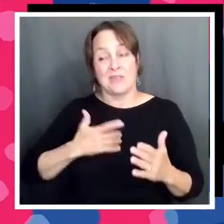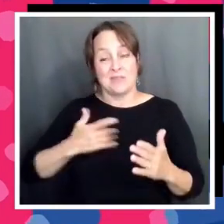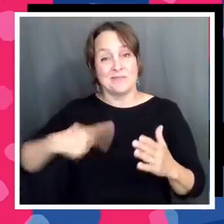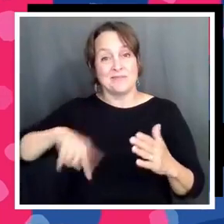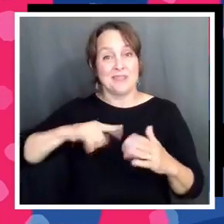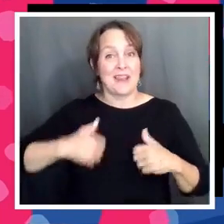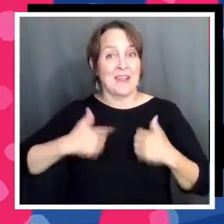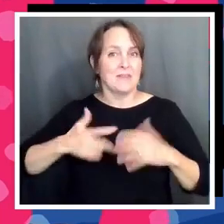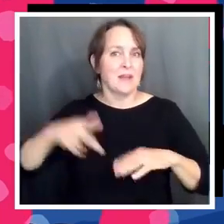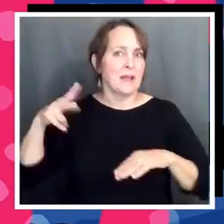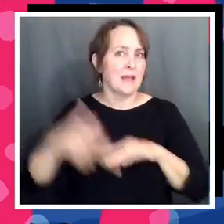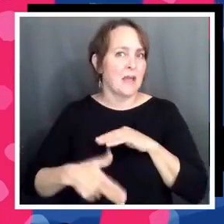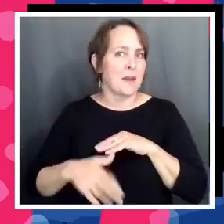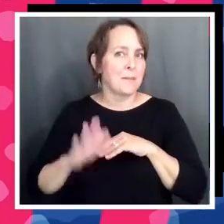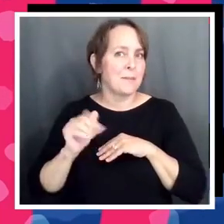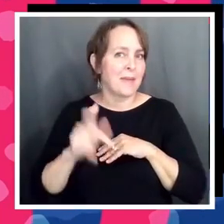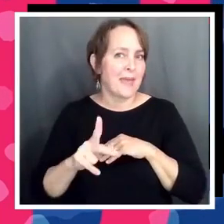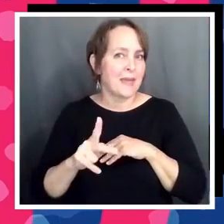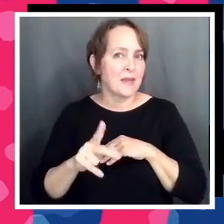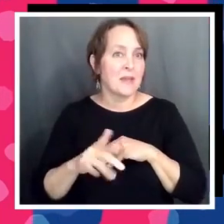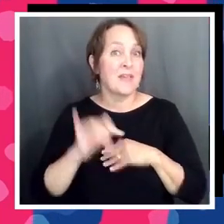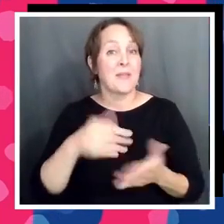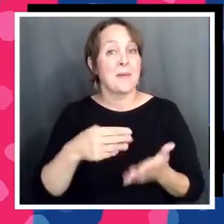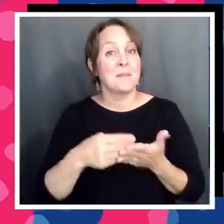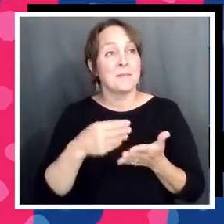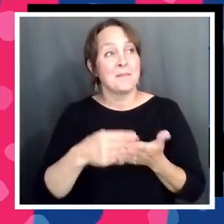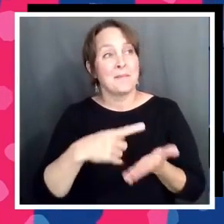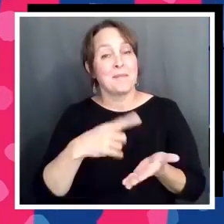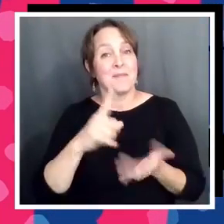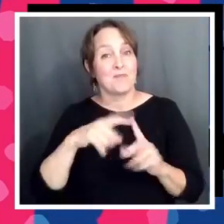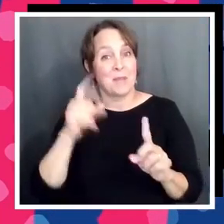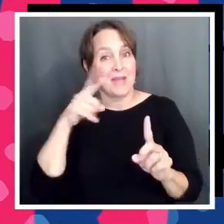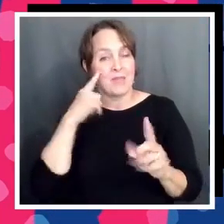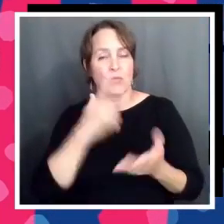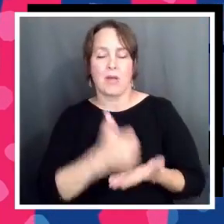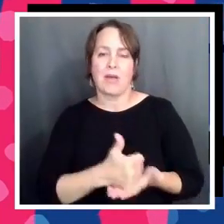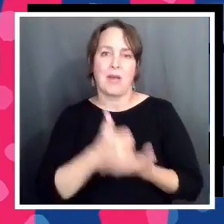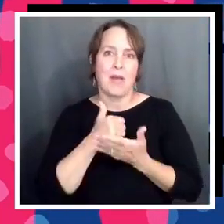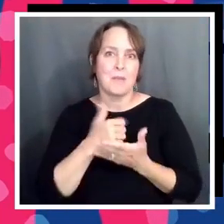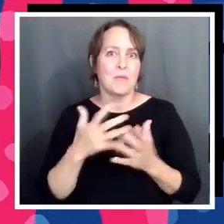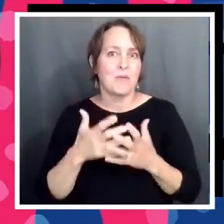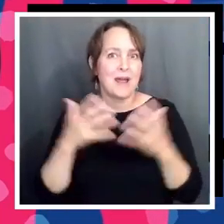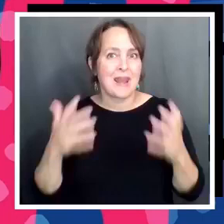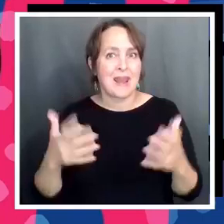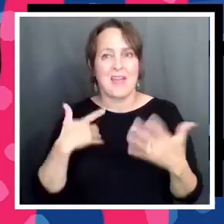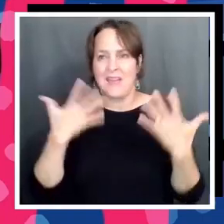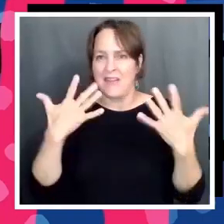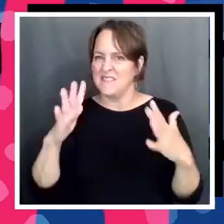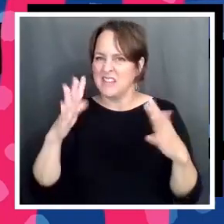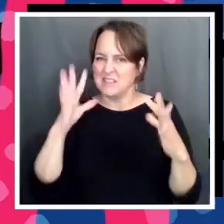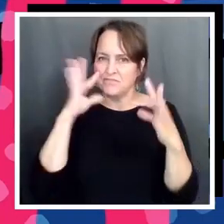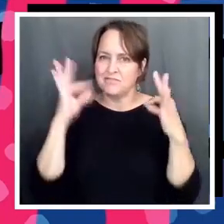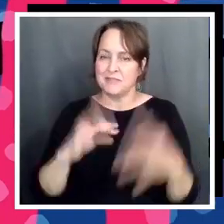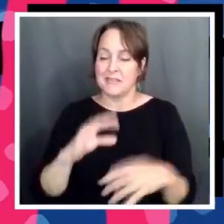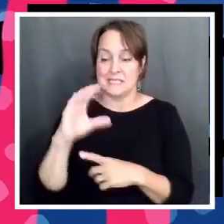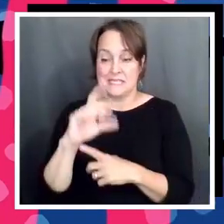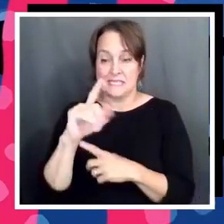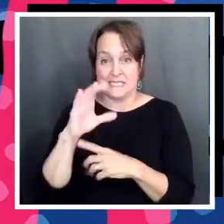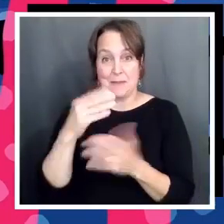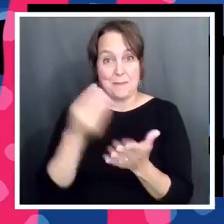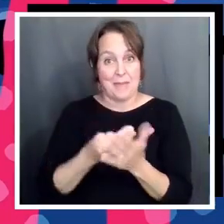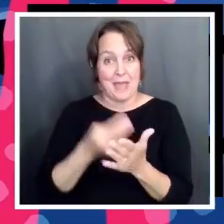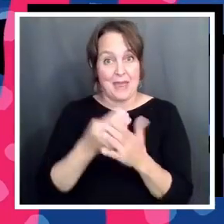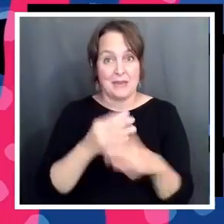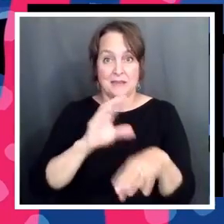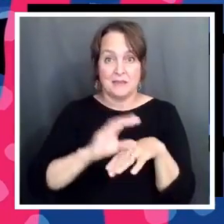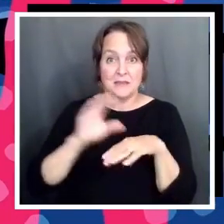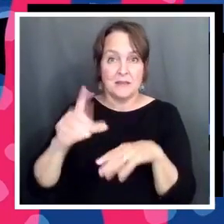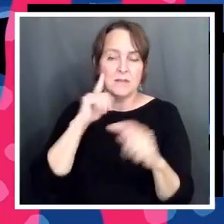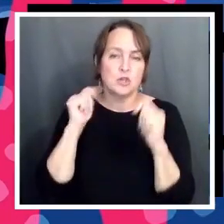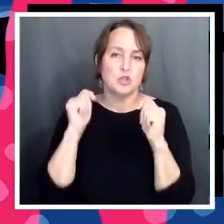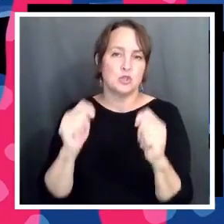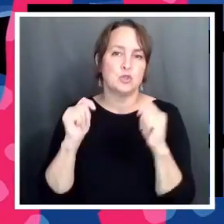WE HAVE HAD TO TAKE OUT HER